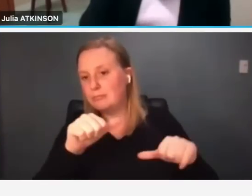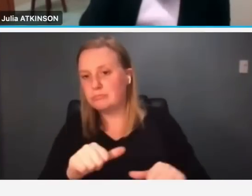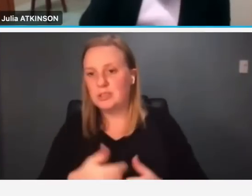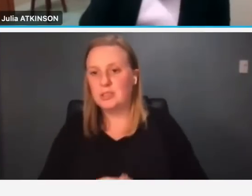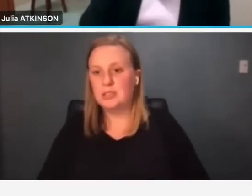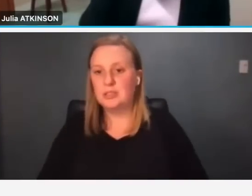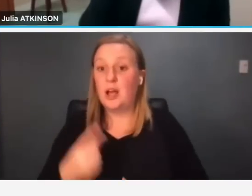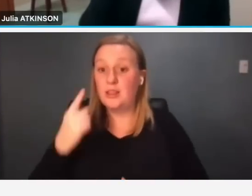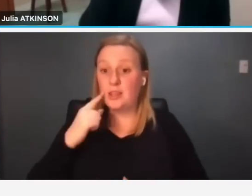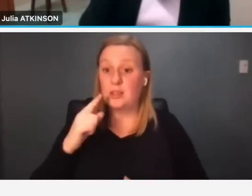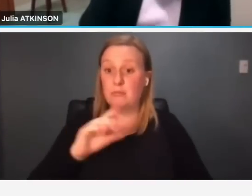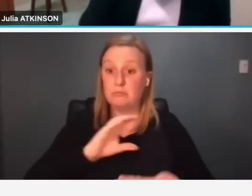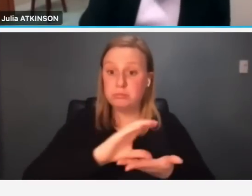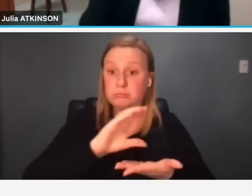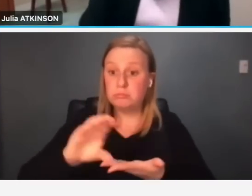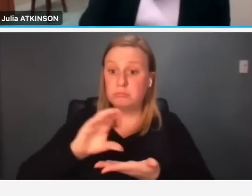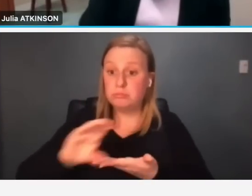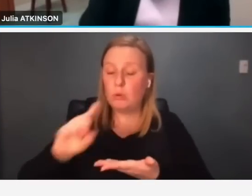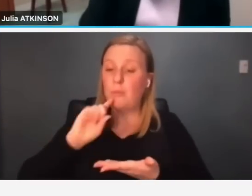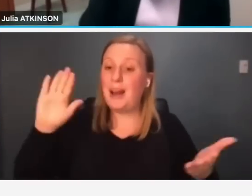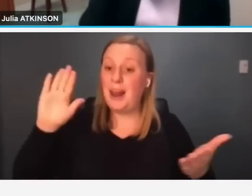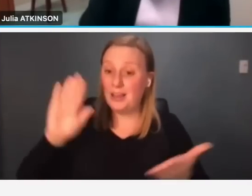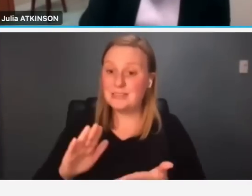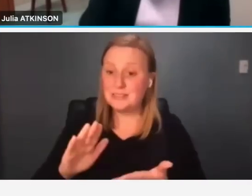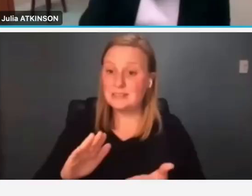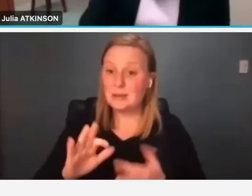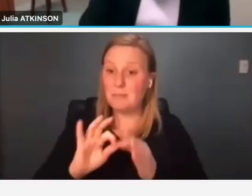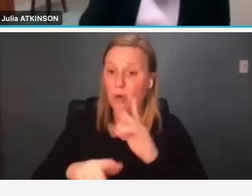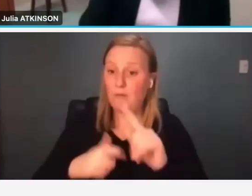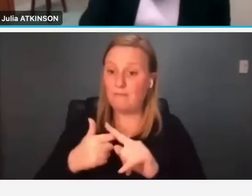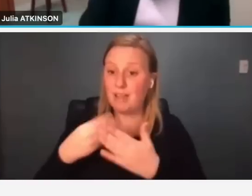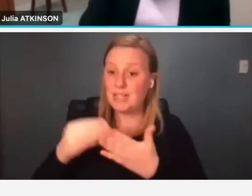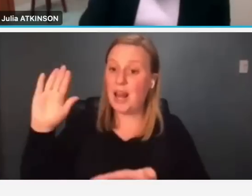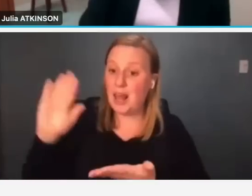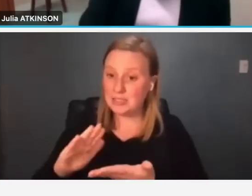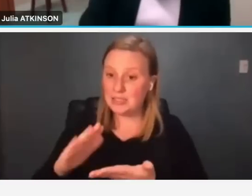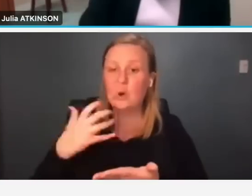less use of block funding and more targeted use of grants.